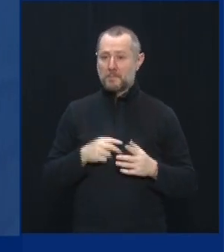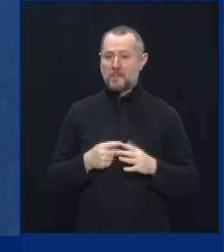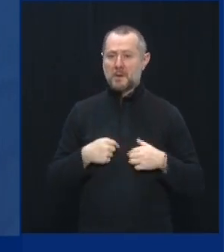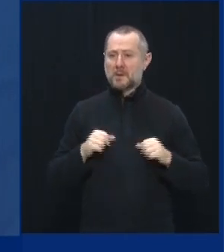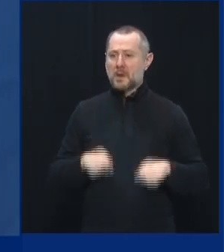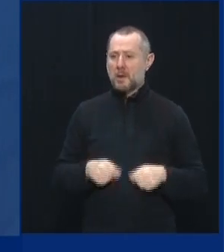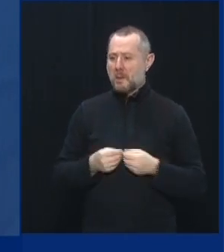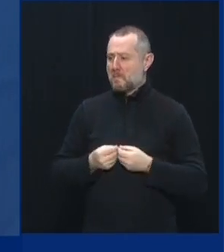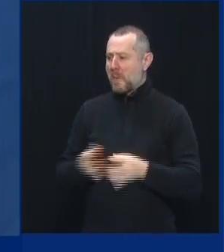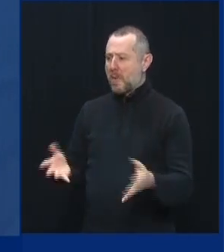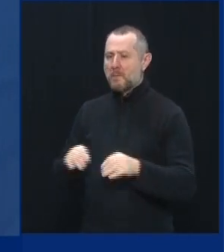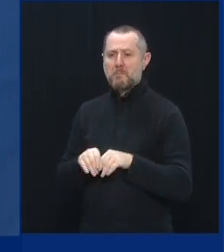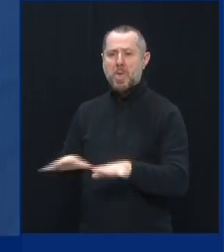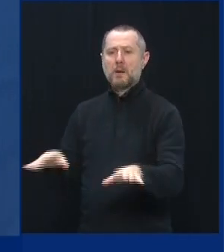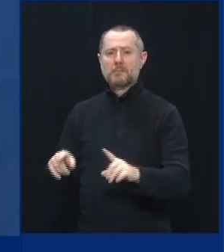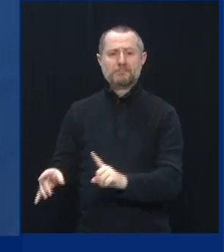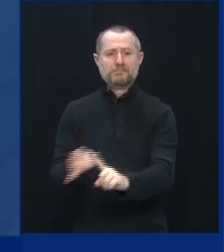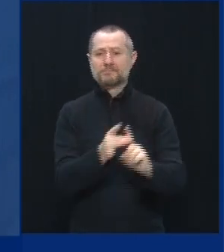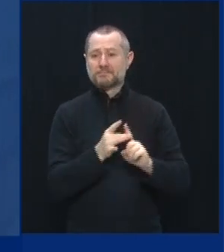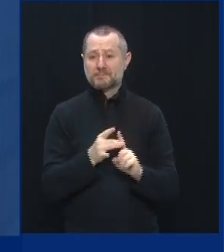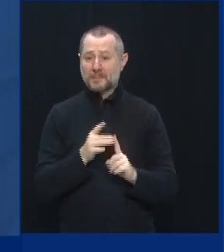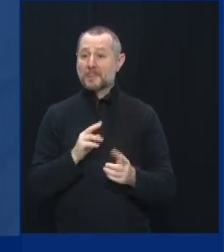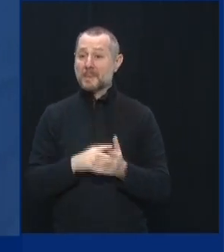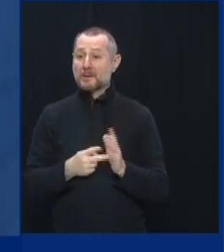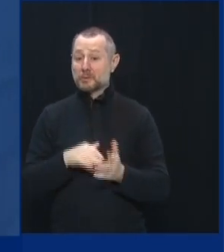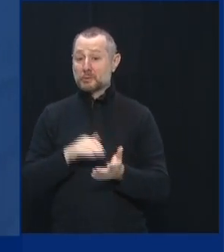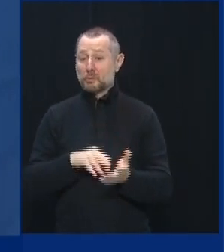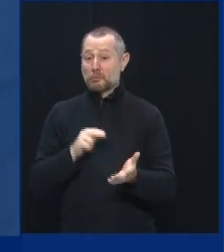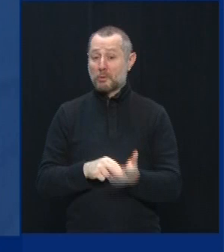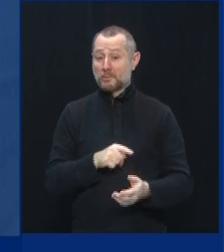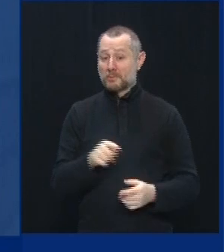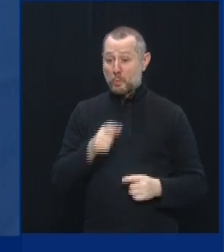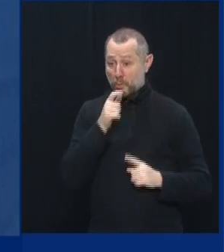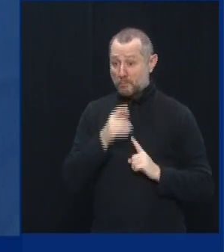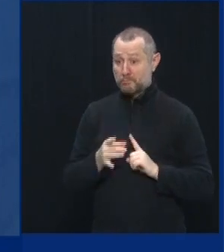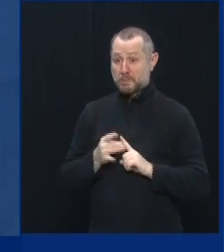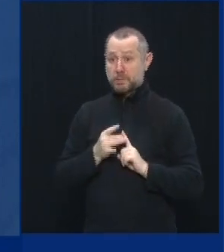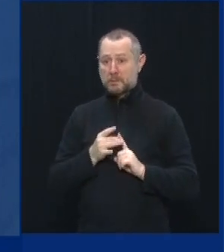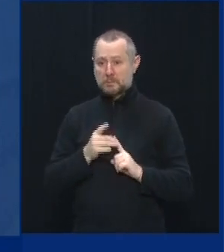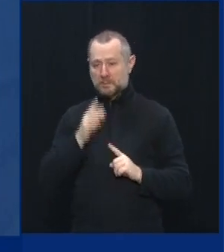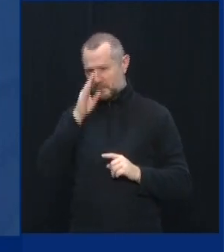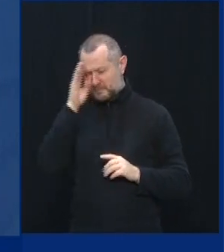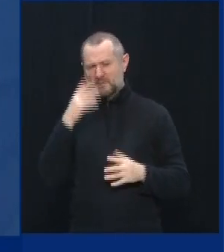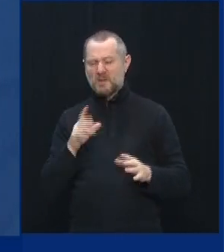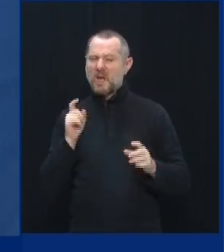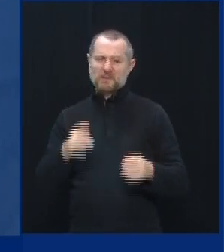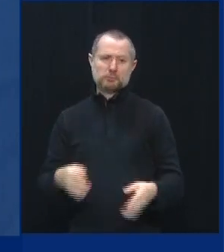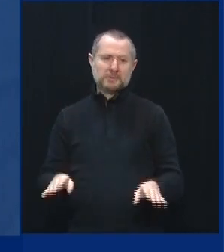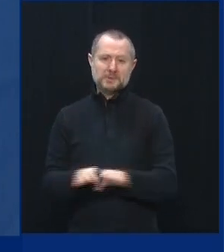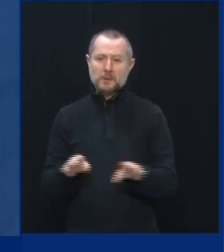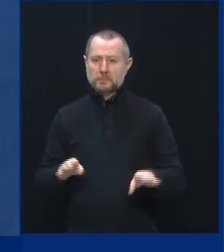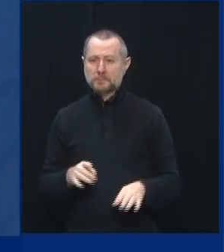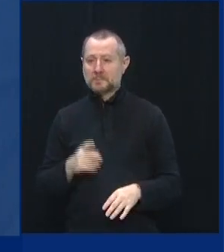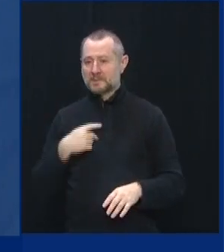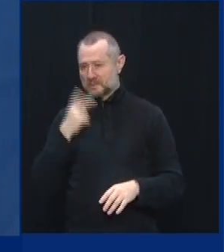THE MOST. IF THEY GET INFECTED, THEY'RE SUPER SPREADERS AND IF THEY GET